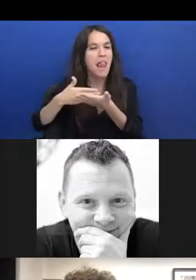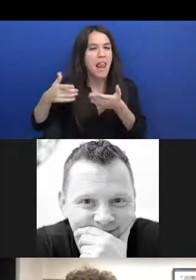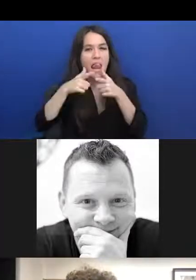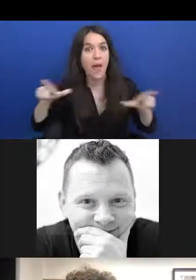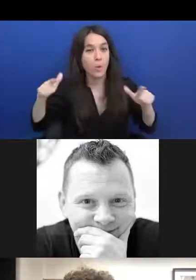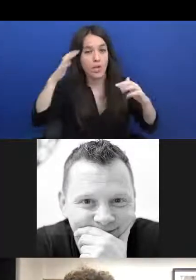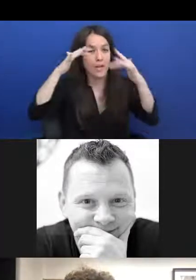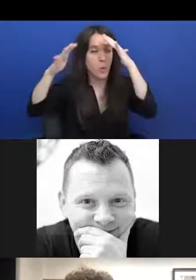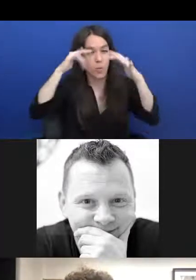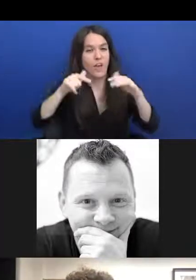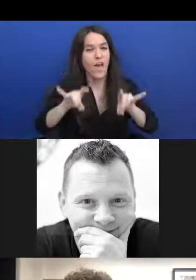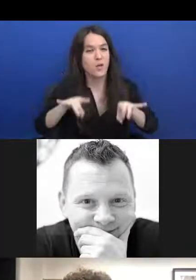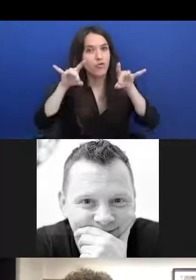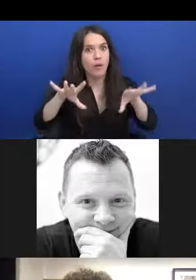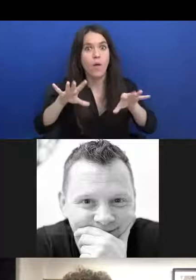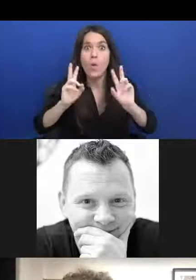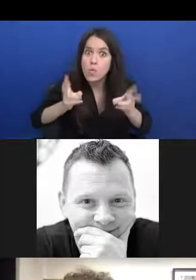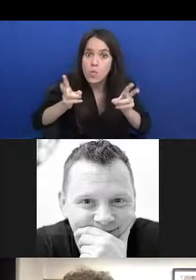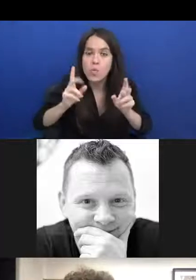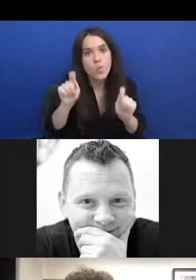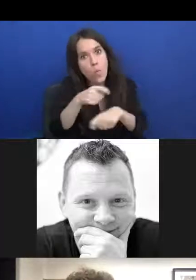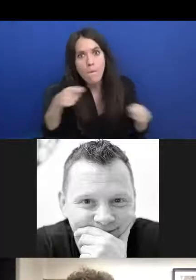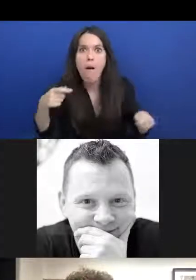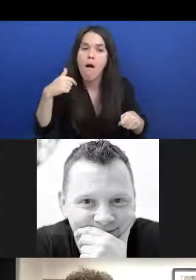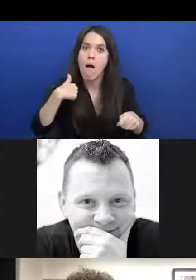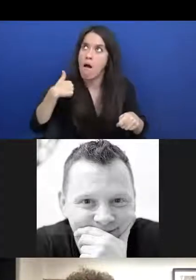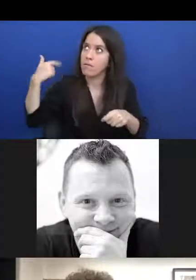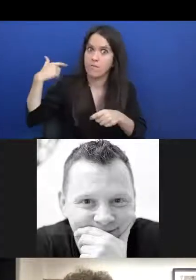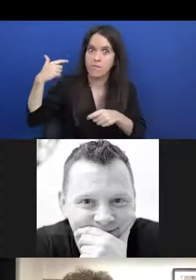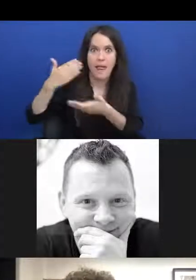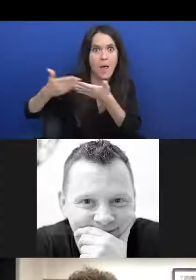which you inherit through your father and his father just like you inherit your clan membership